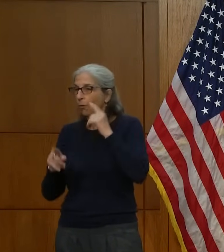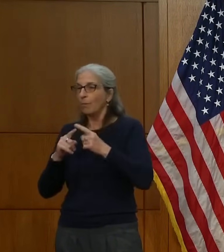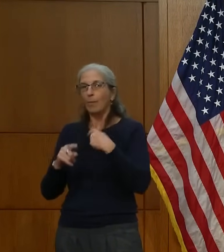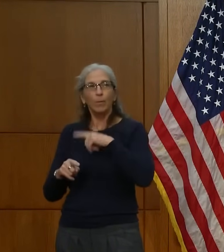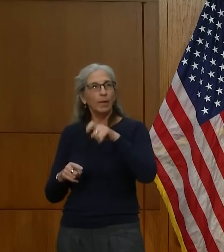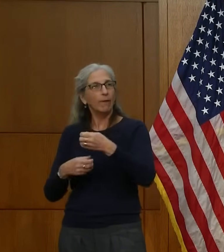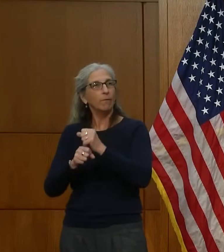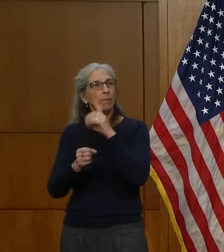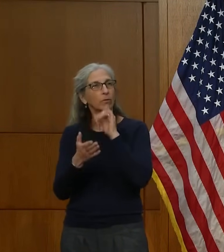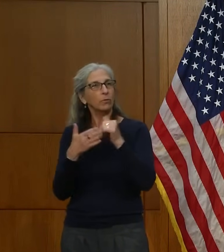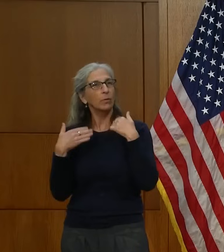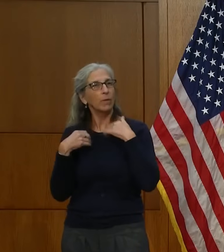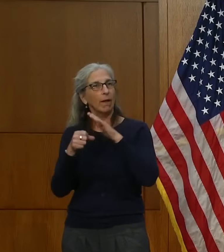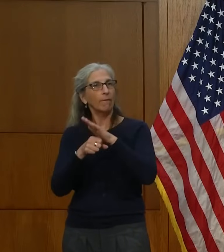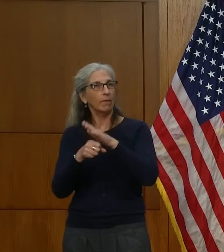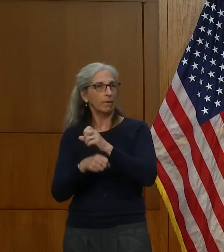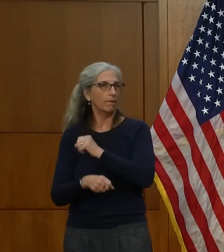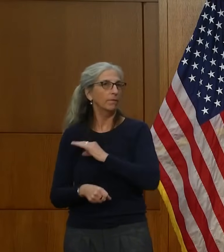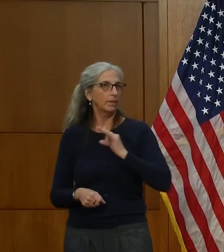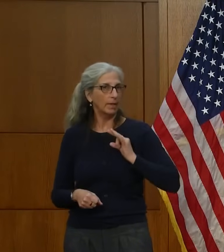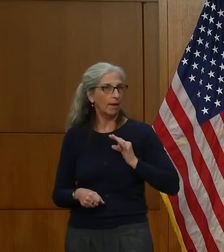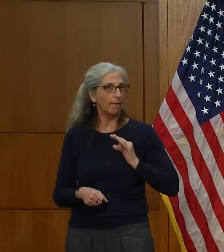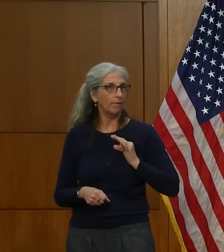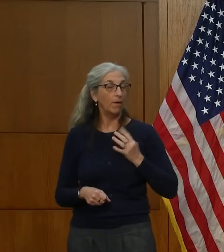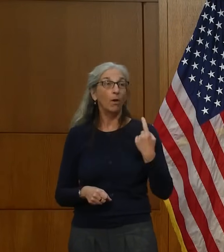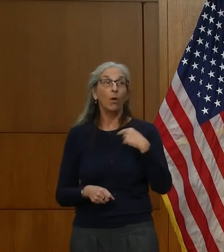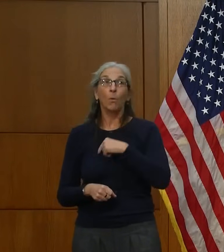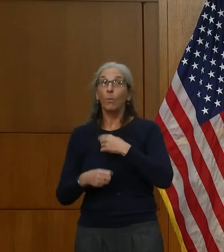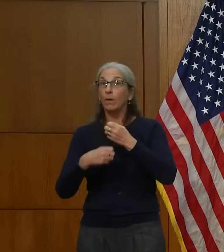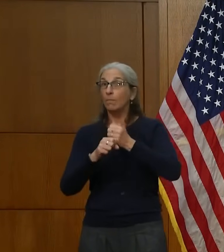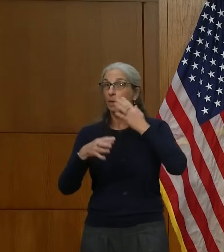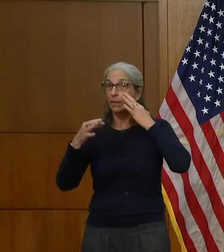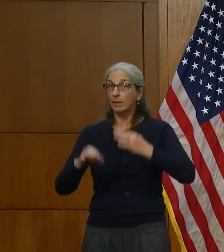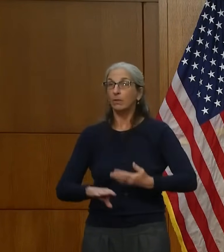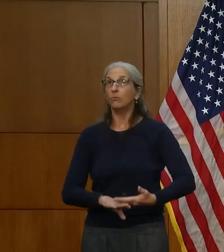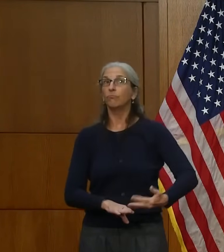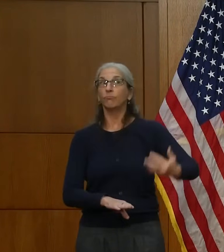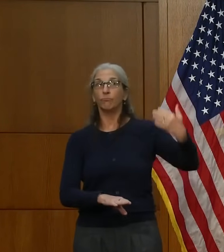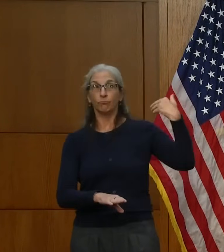THEN, FINALLY, WHAT I WOULD